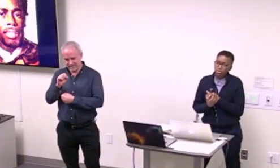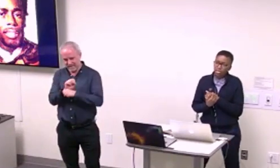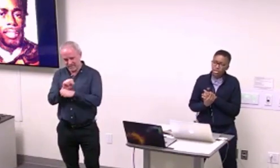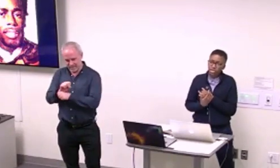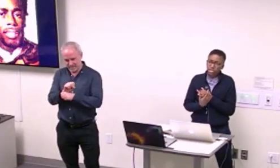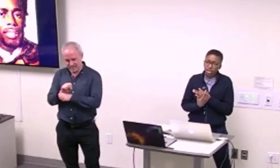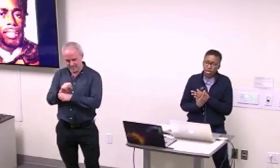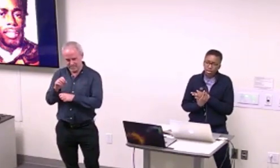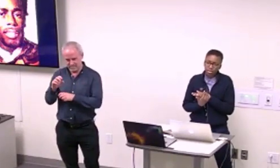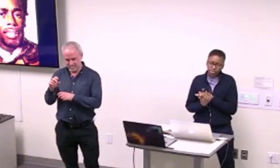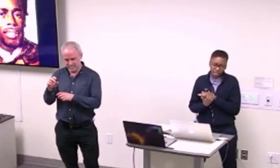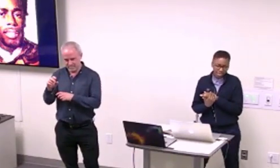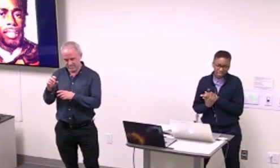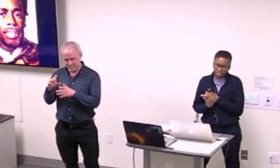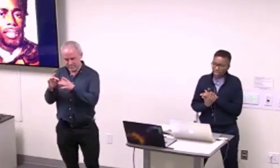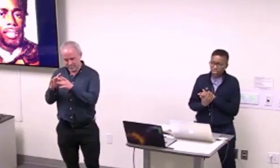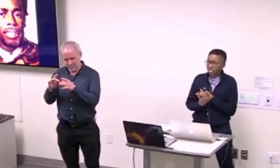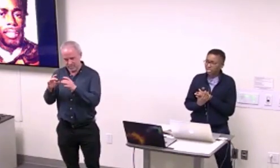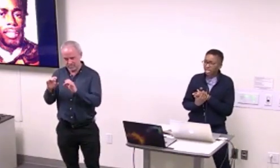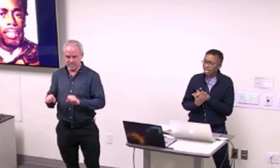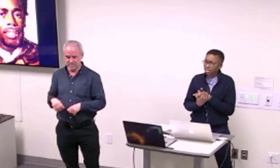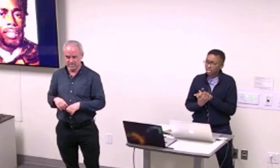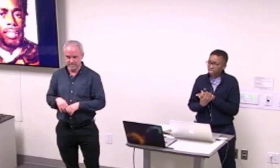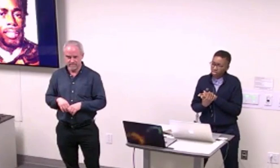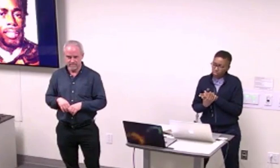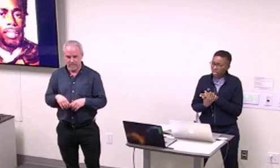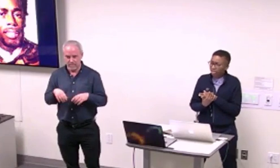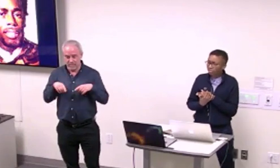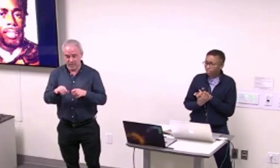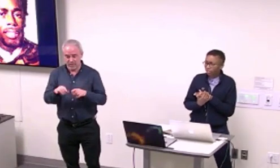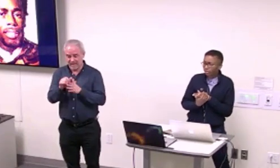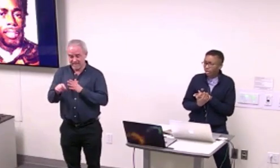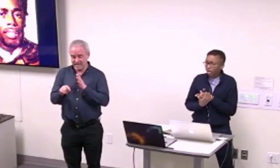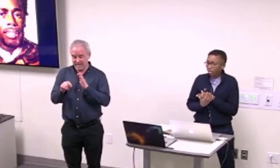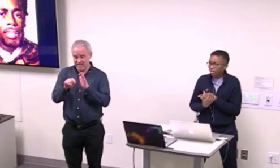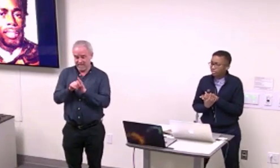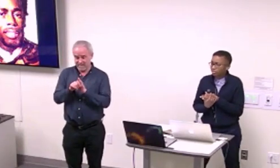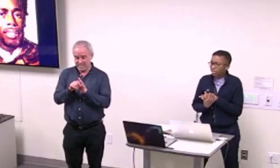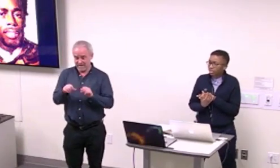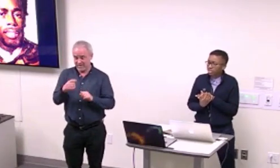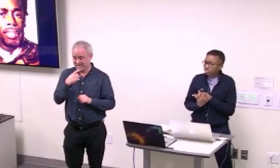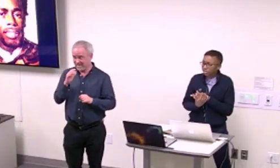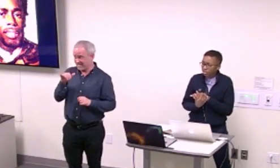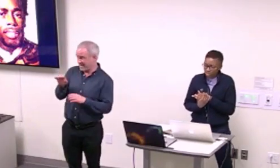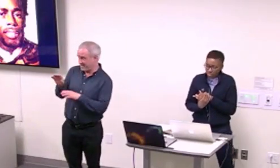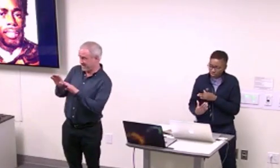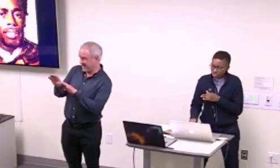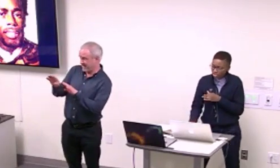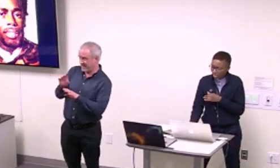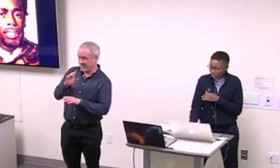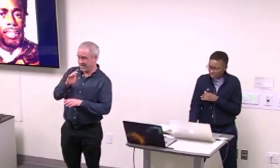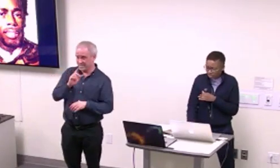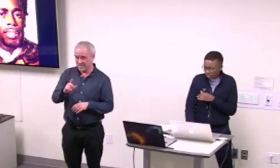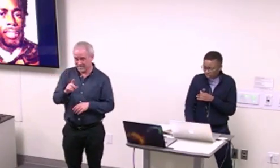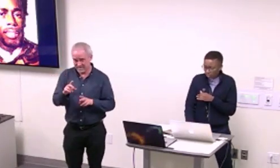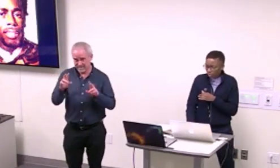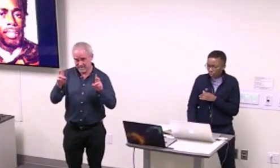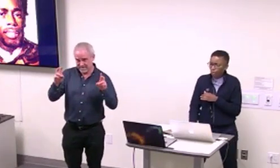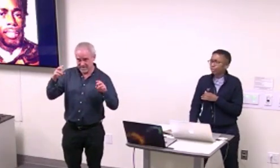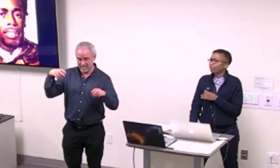you can't actually say that the behavior that's being exhibited is or is not quote/unquote normal.